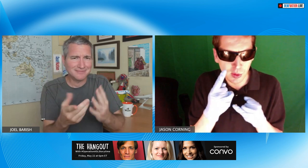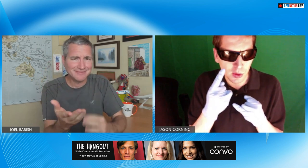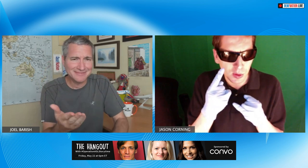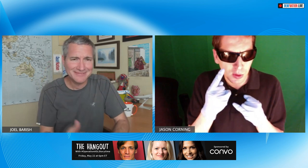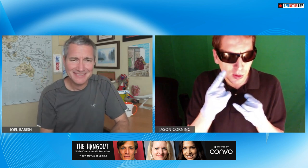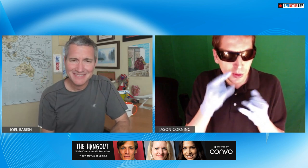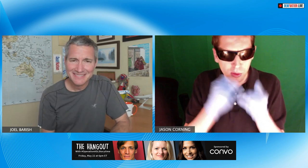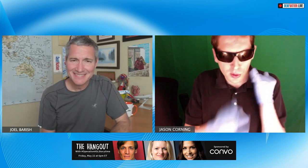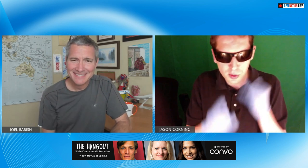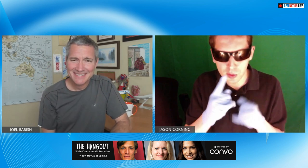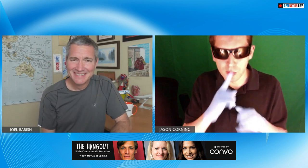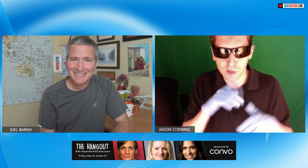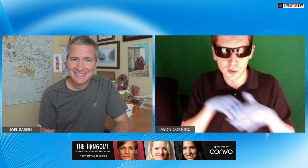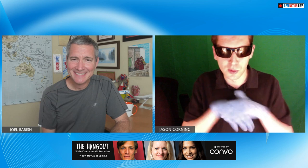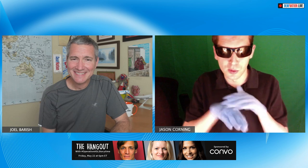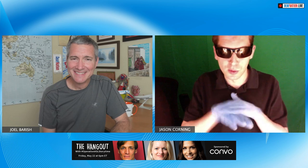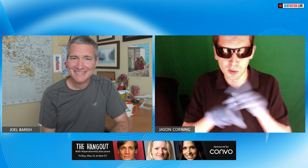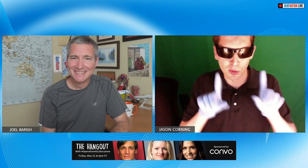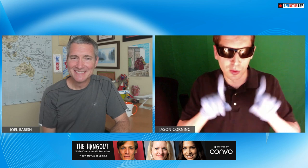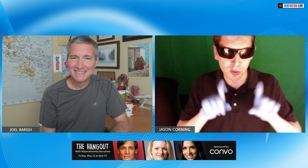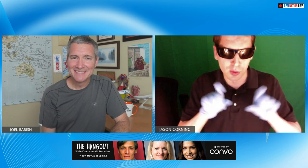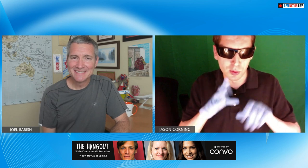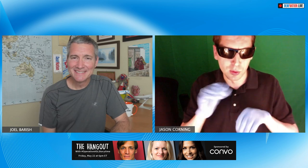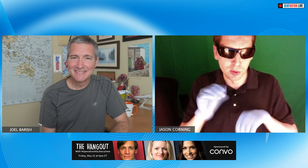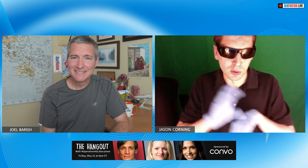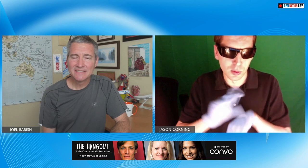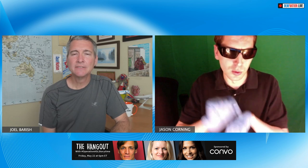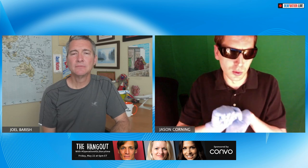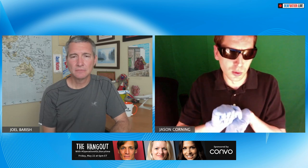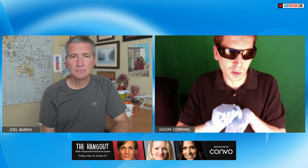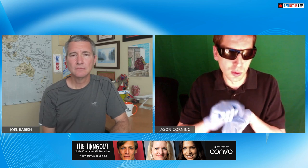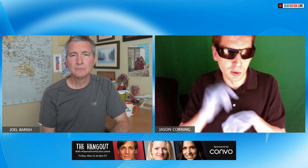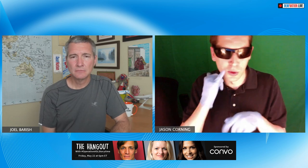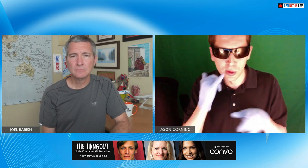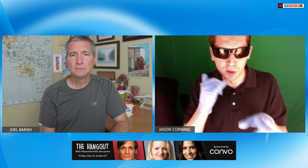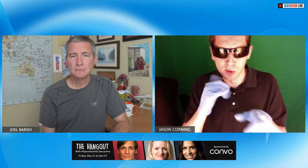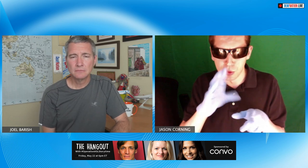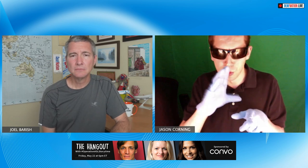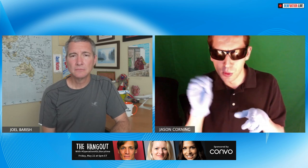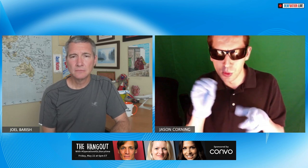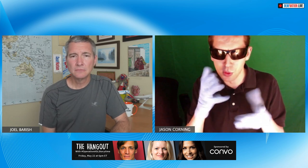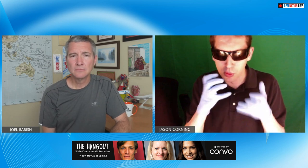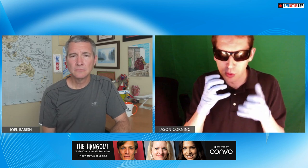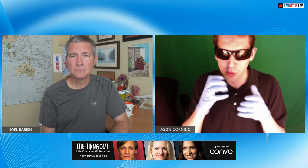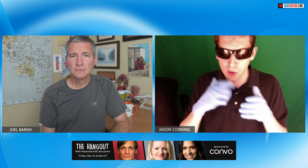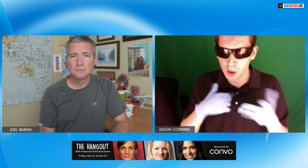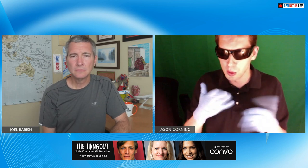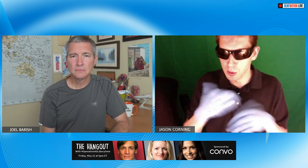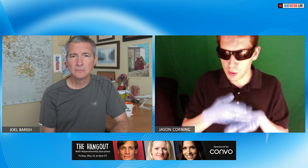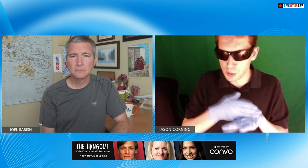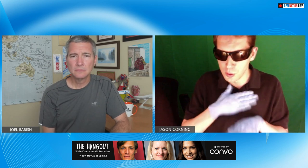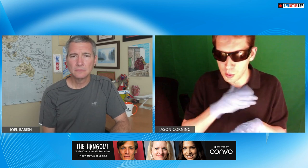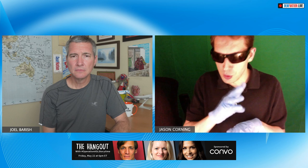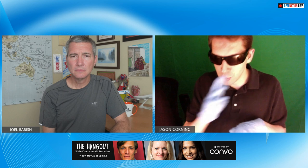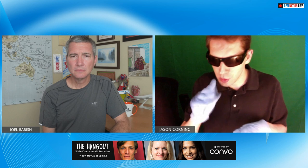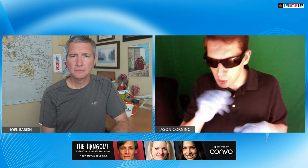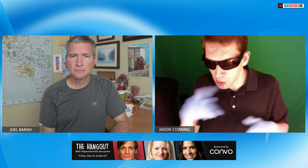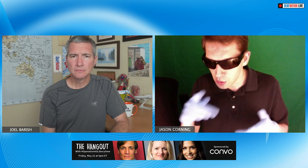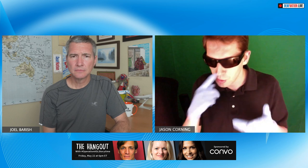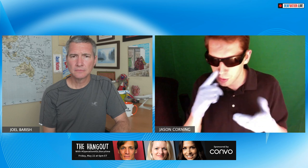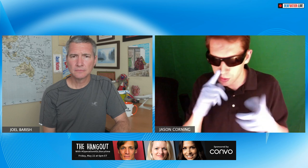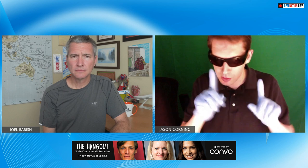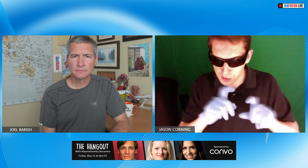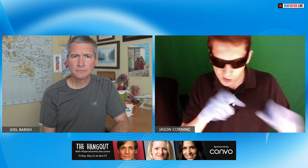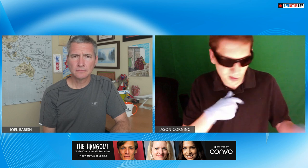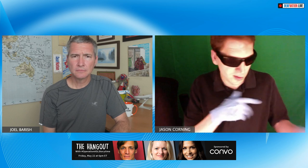The last is, accessibility testing and consulting if a company wants to improve their website or app